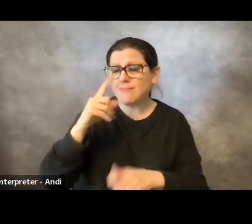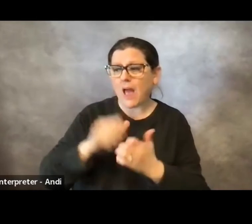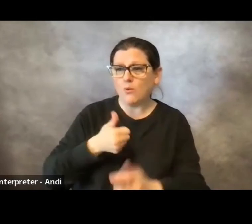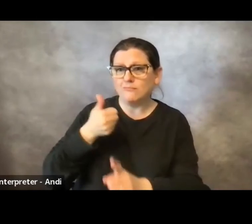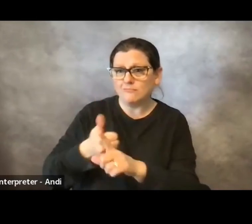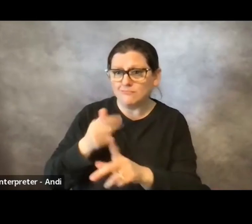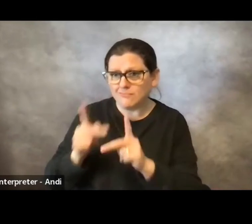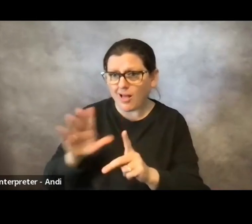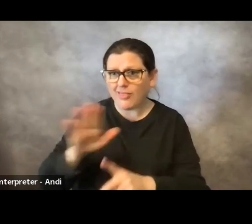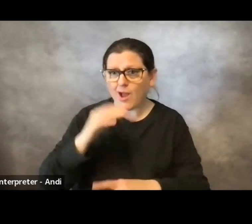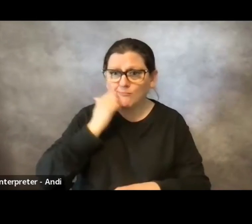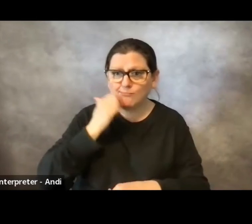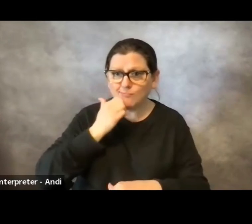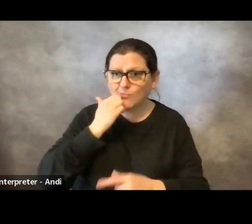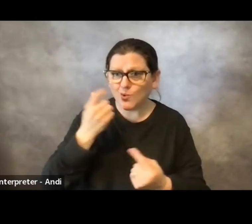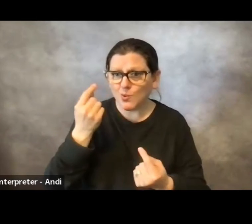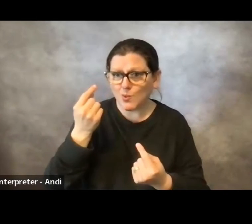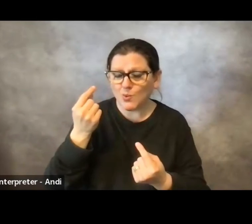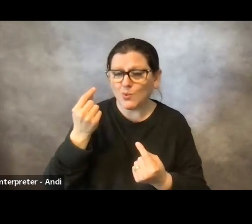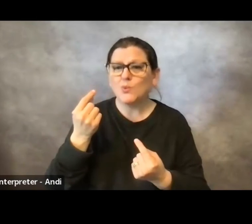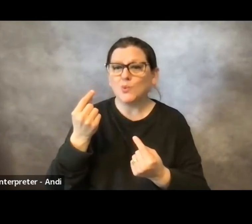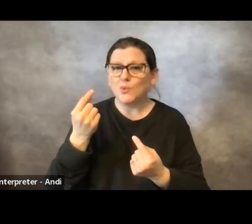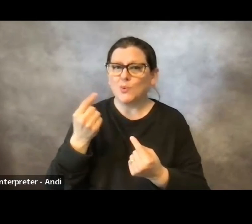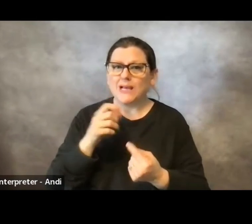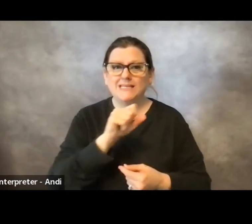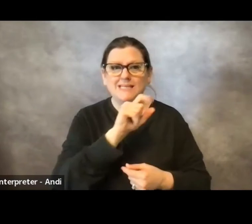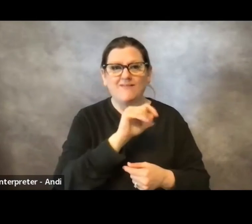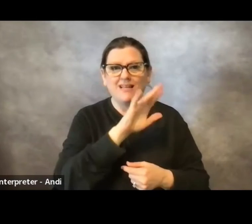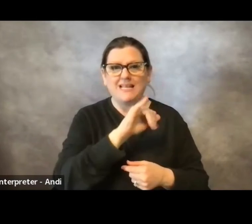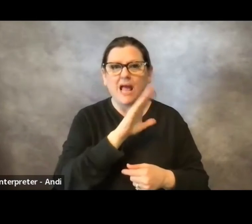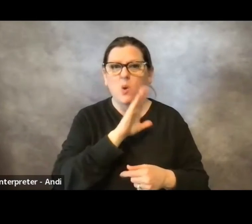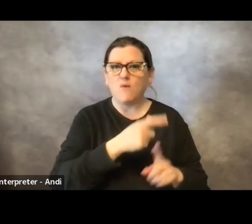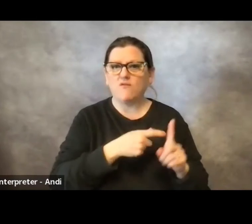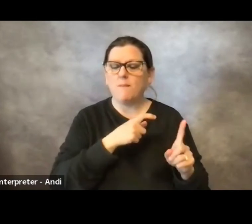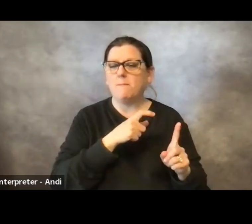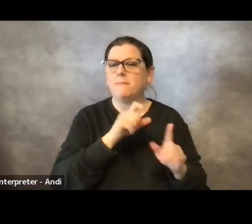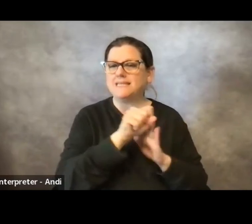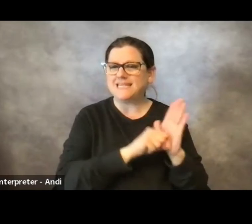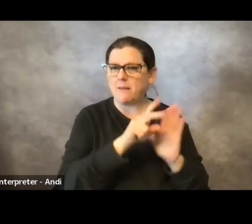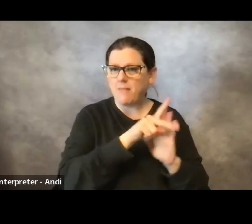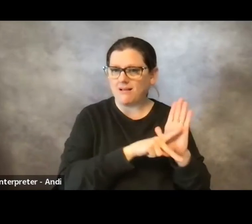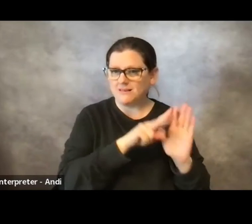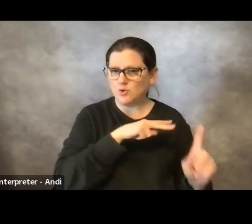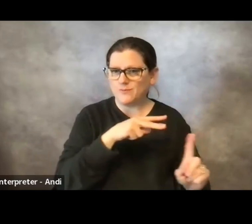day to day lives. And Stefanie, I know from the state policy perspective that you're in the midst of, of juggling both sort